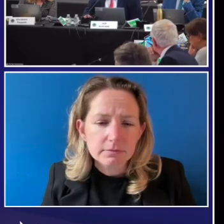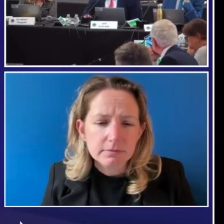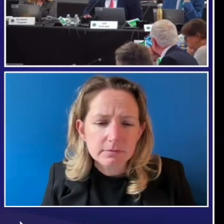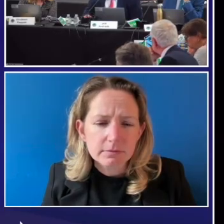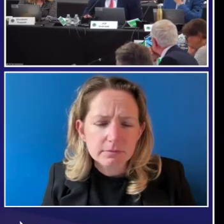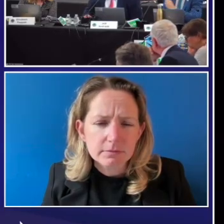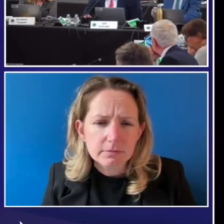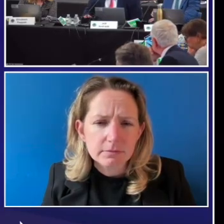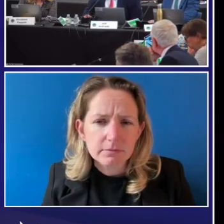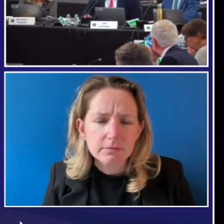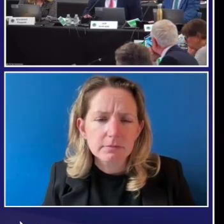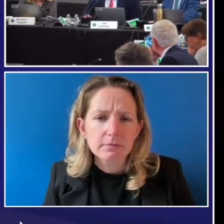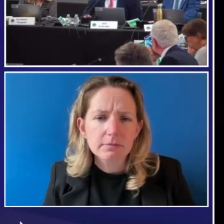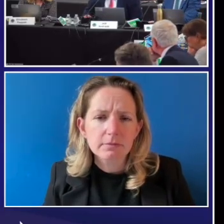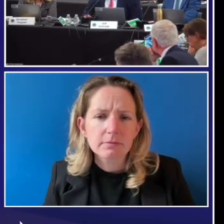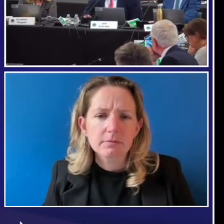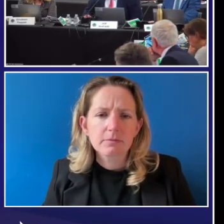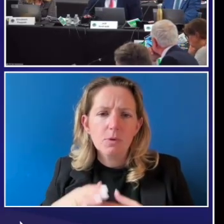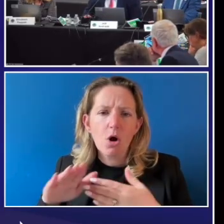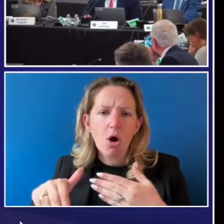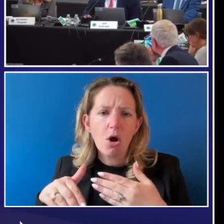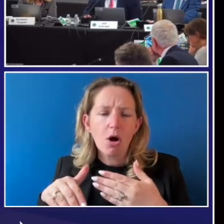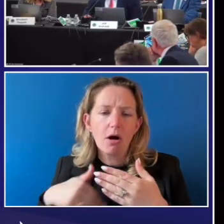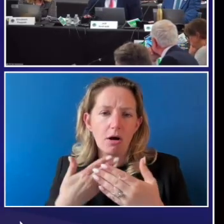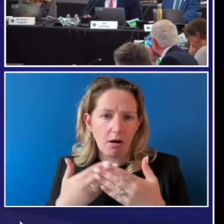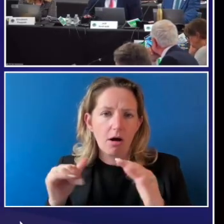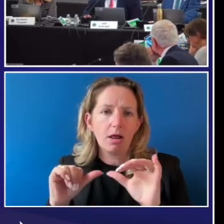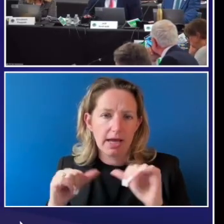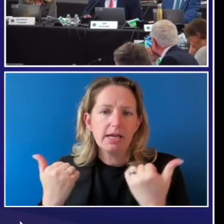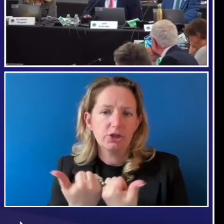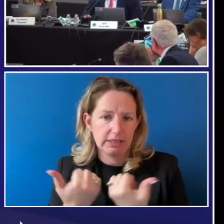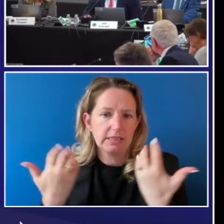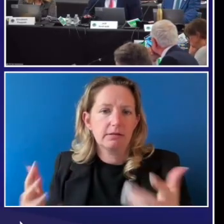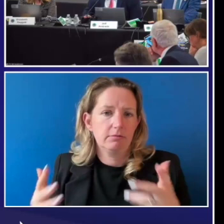um, all agencies are incorporated in some, some form or fashion. Um,